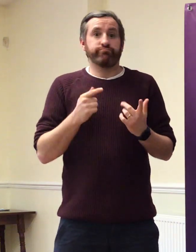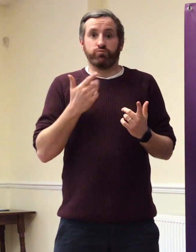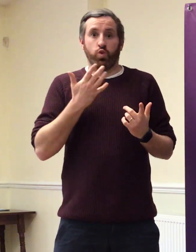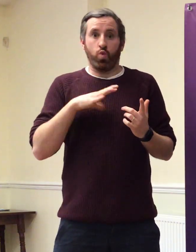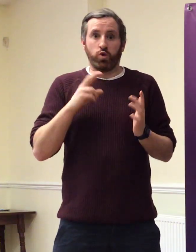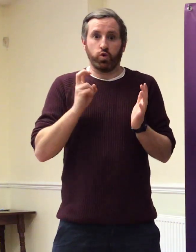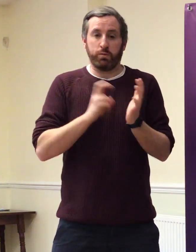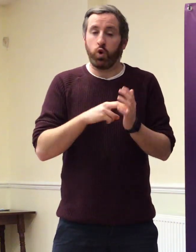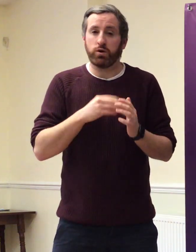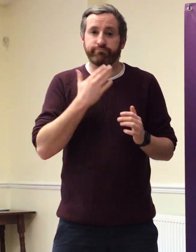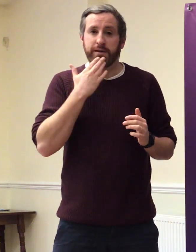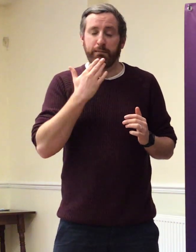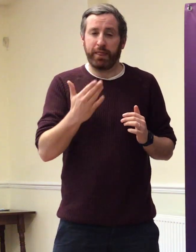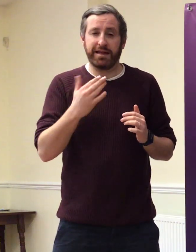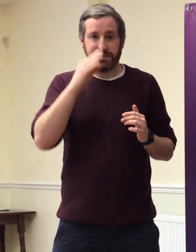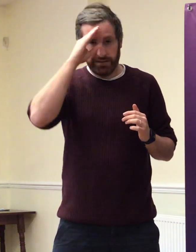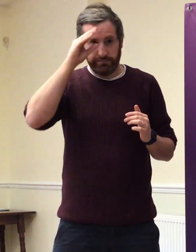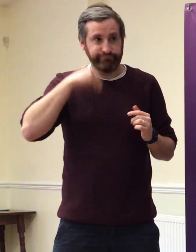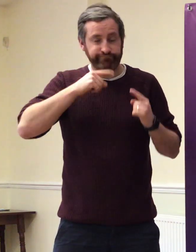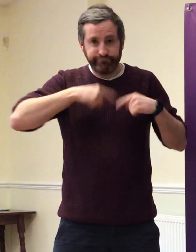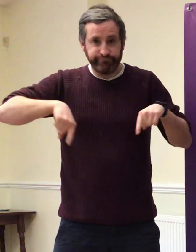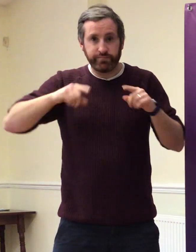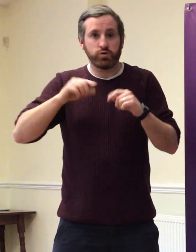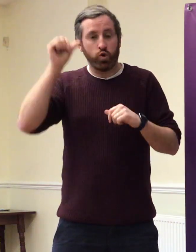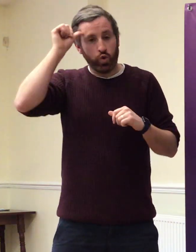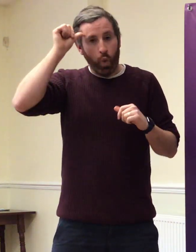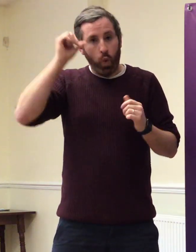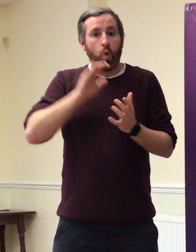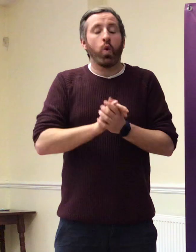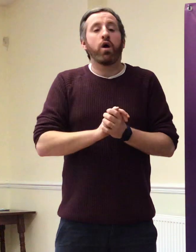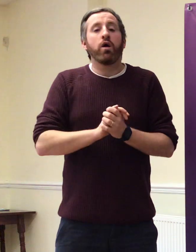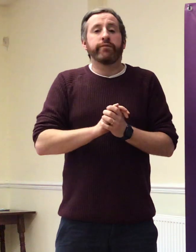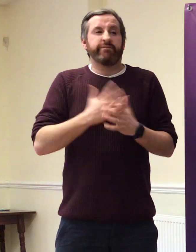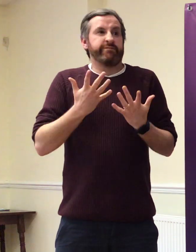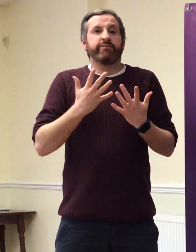So, if you wish to book with any one of the Census team for support with your Census response, please let us know.